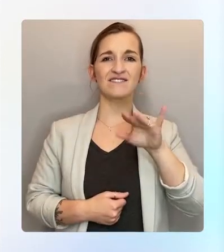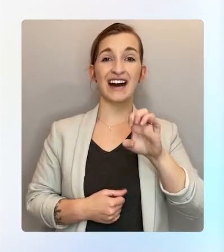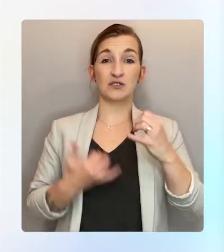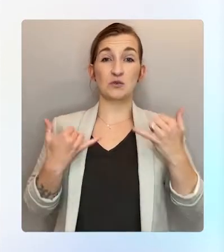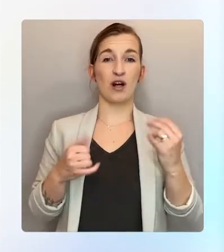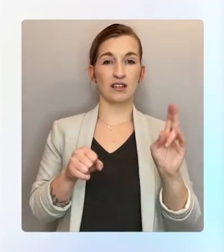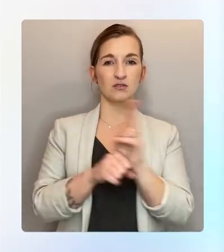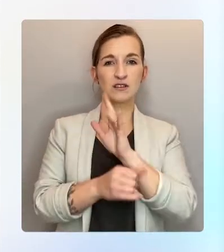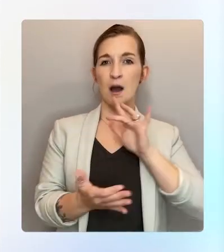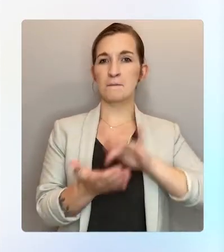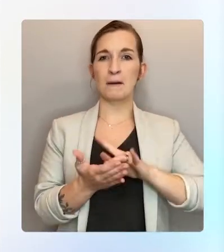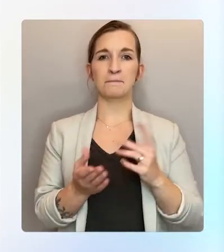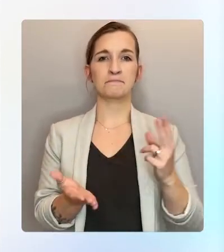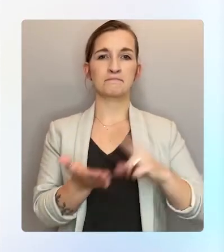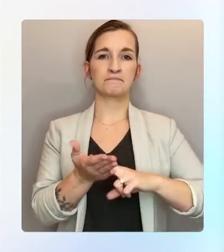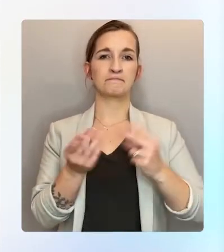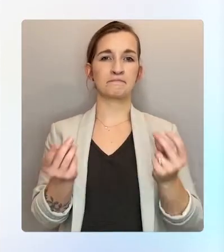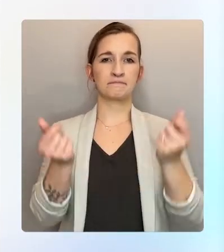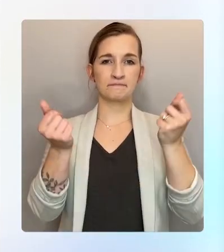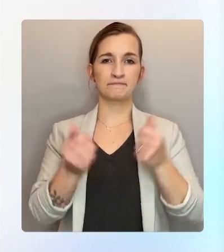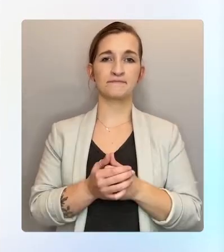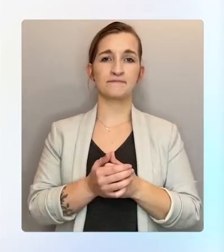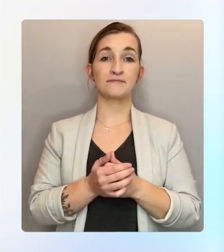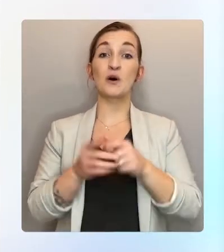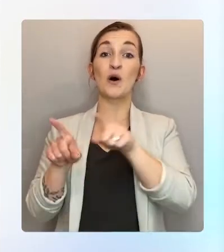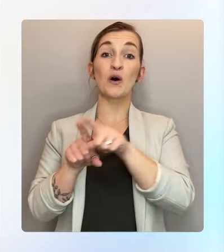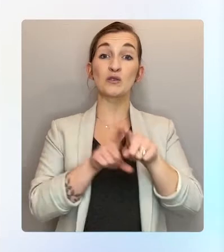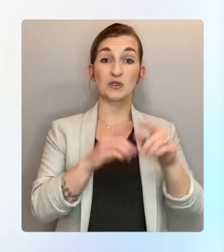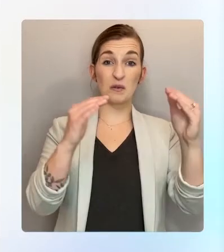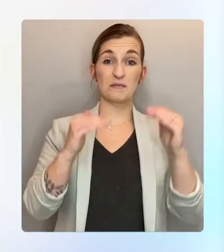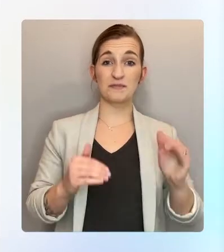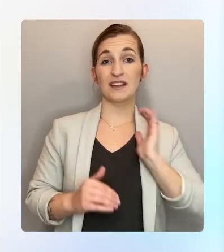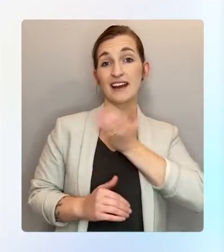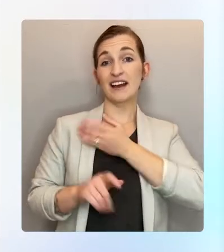In addition, the team is working on introductory pricing.